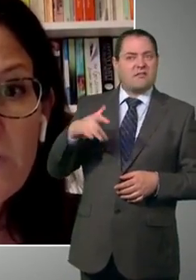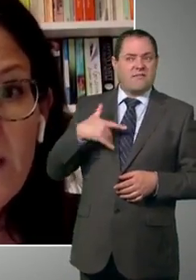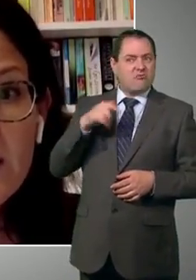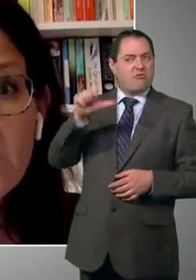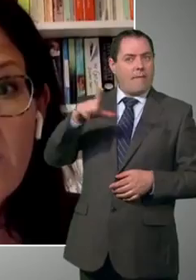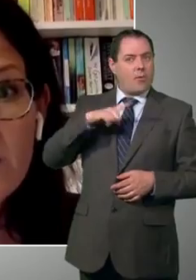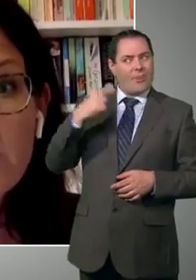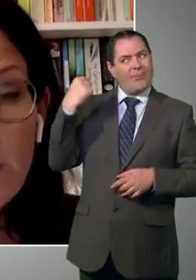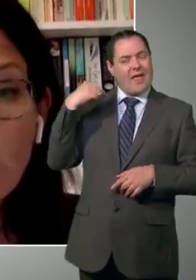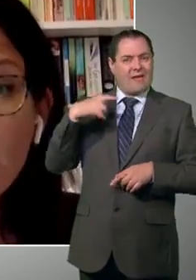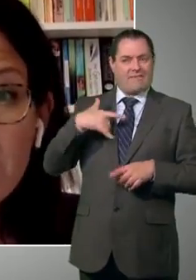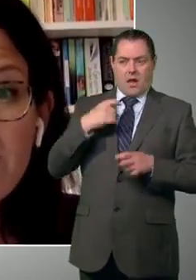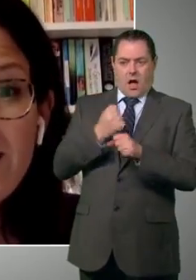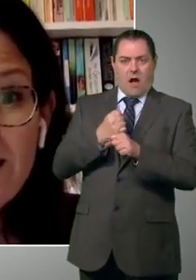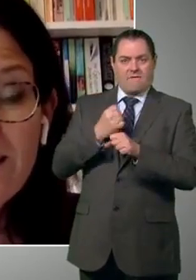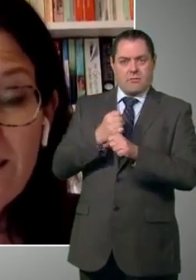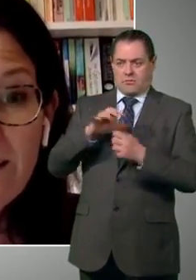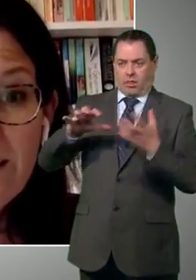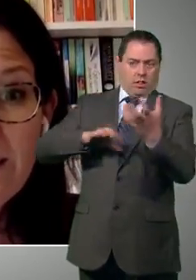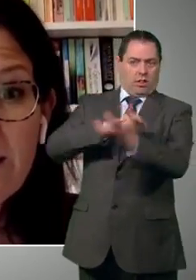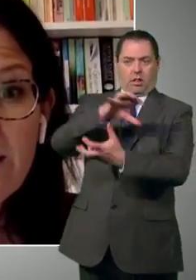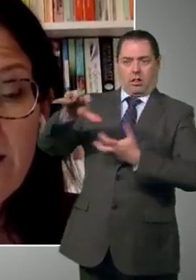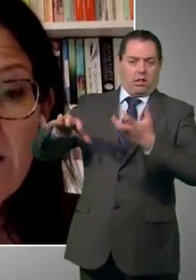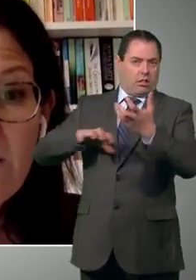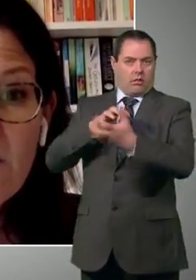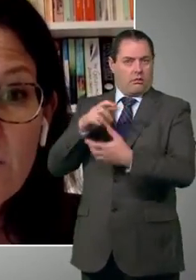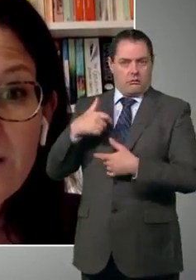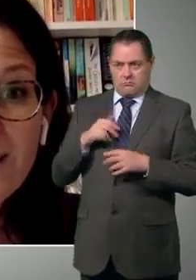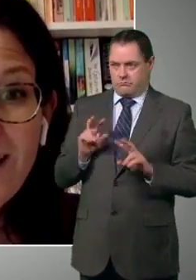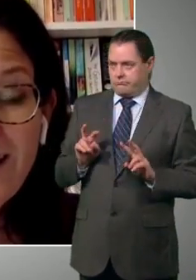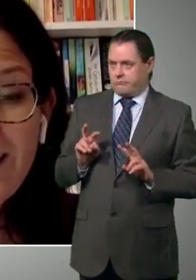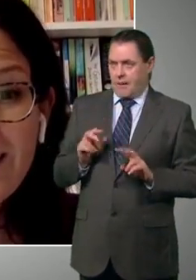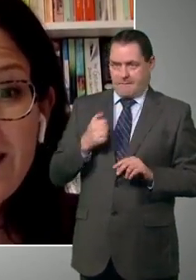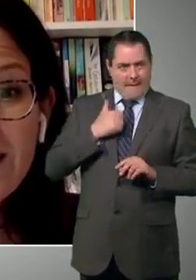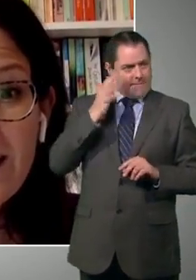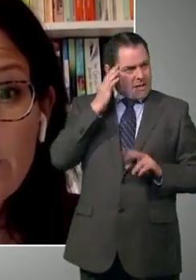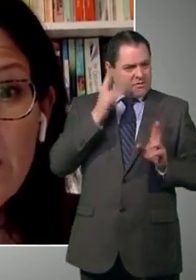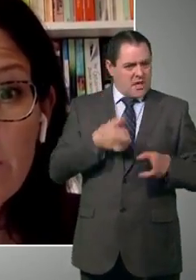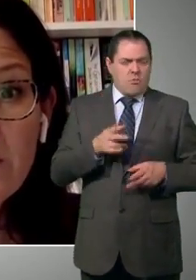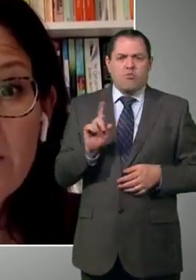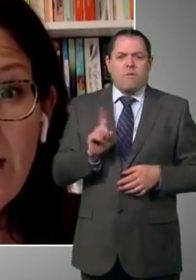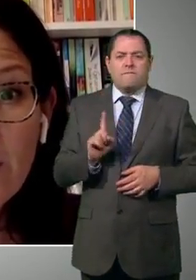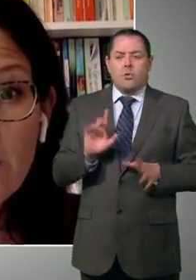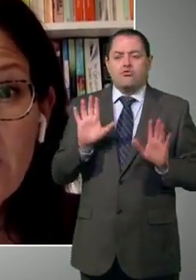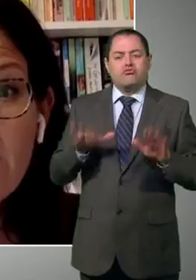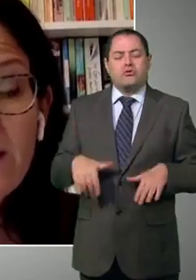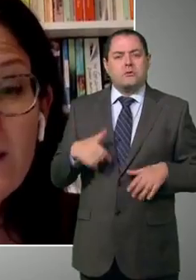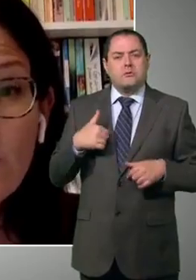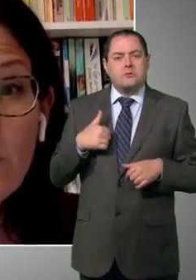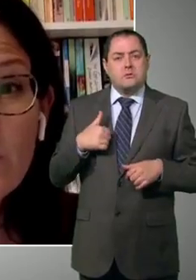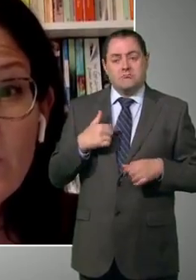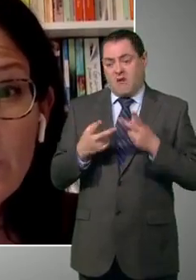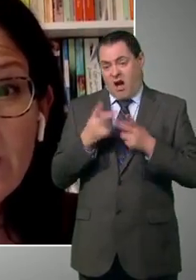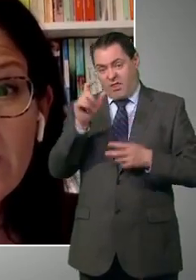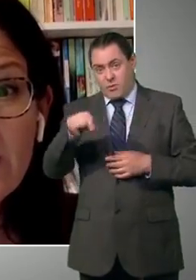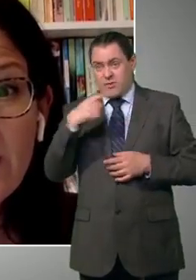feel that my mom is one of the tens of thousands of people who didn't need to die and the third lost his dad. He said it